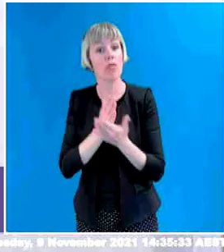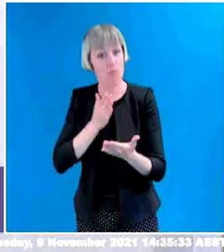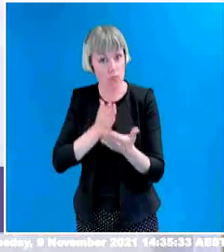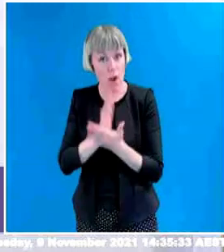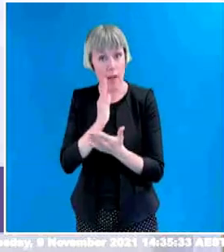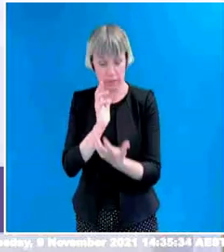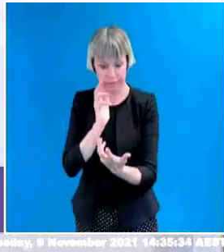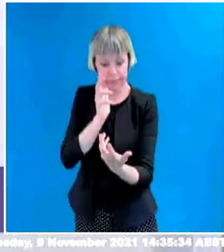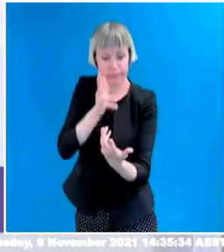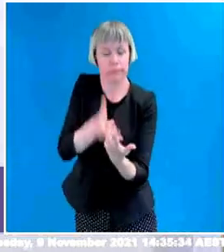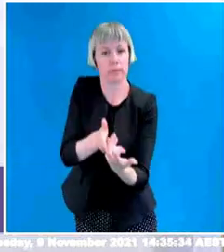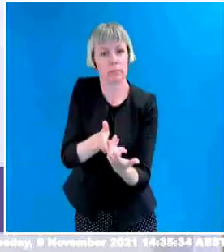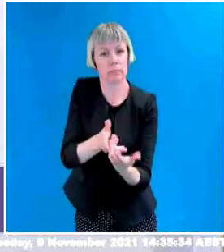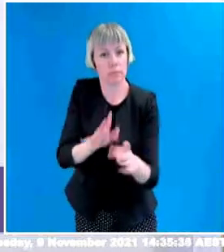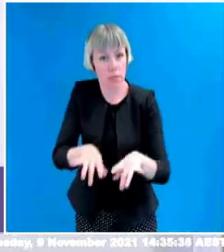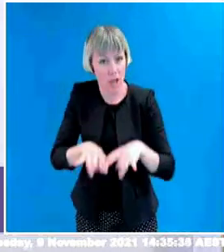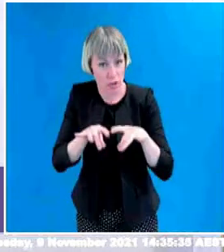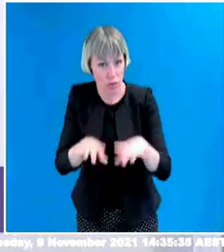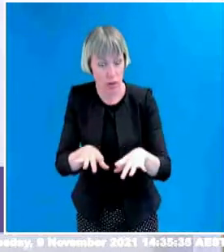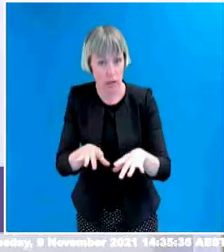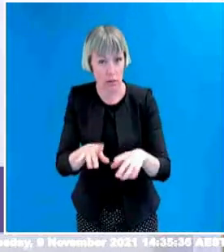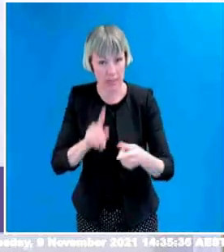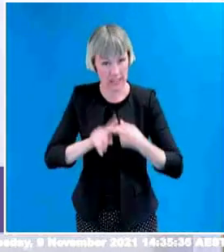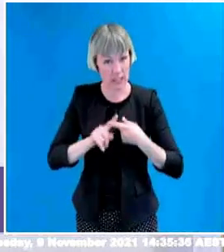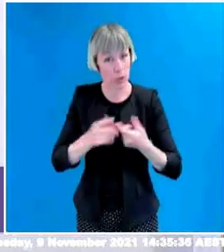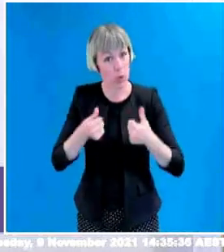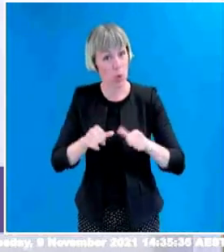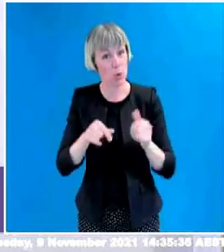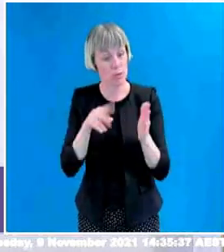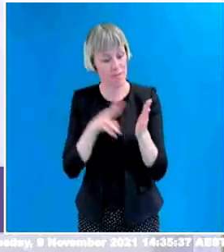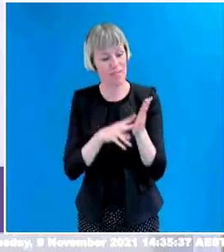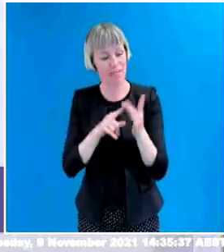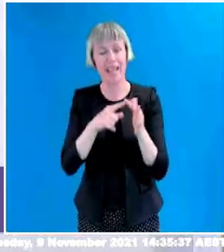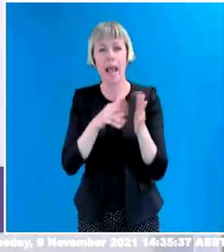Is it still the Vienna Convention on the Law of Treaties or something else?